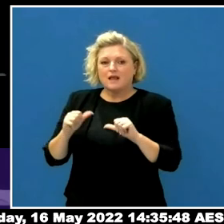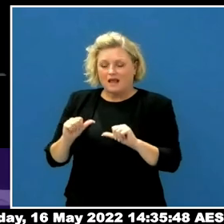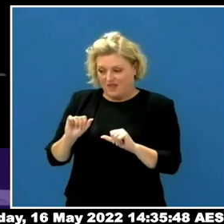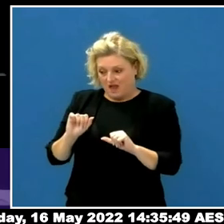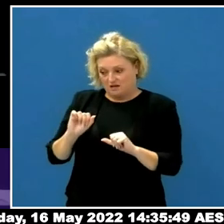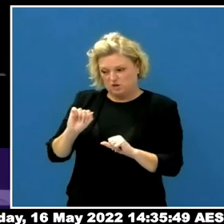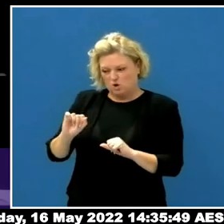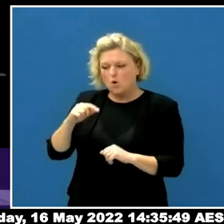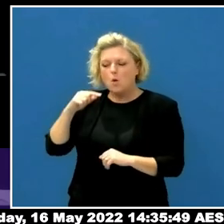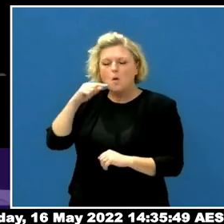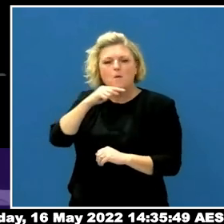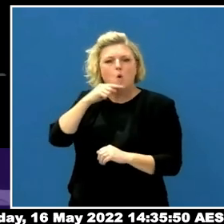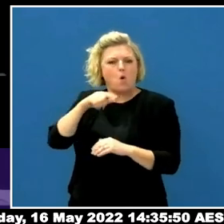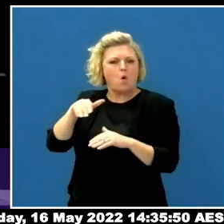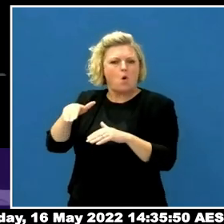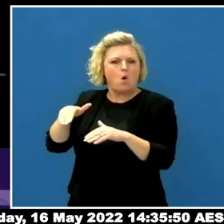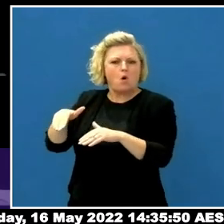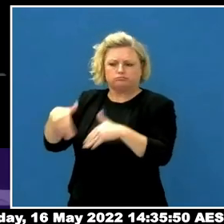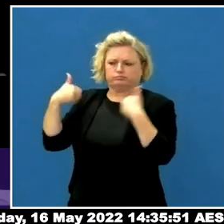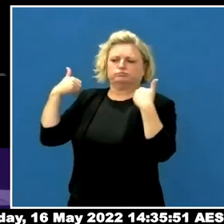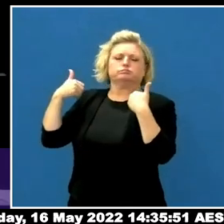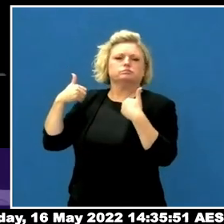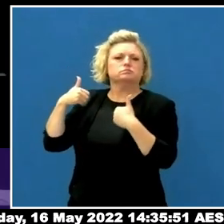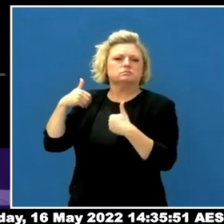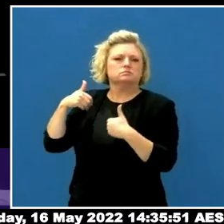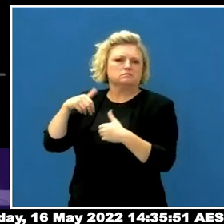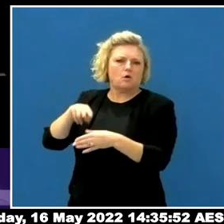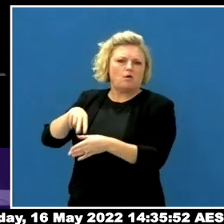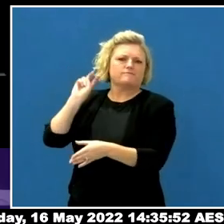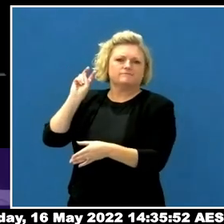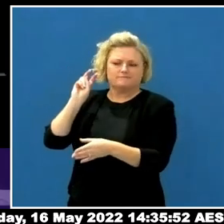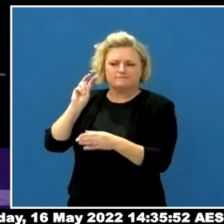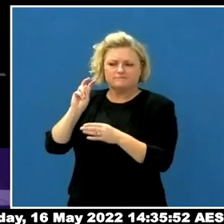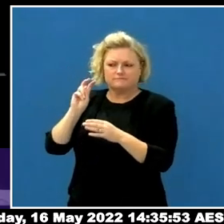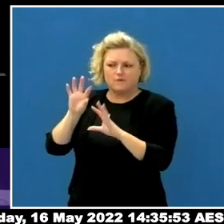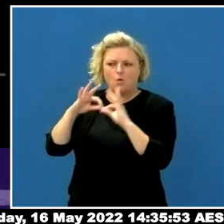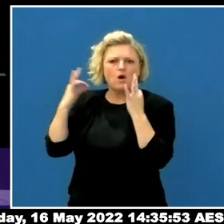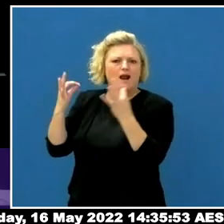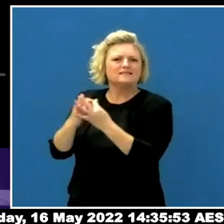November 2020.